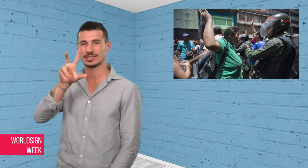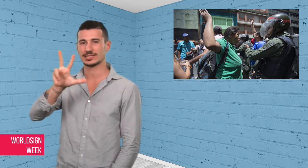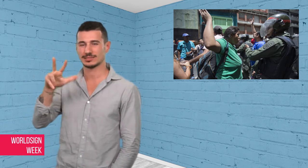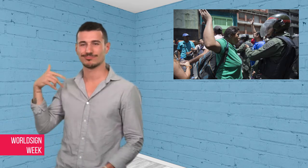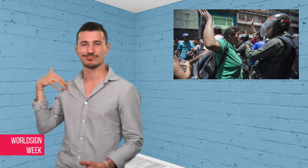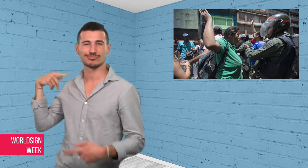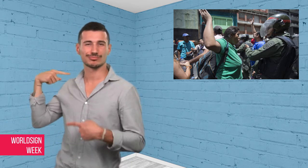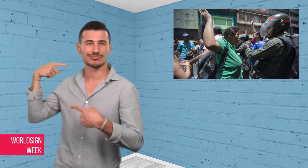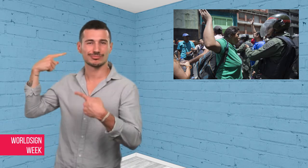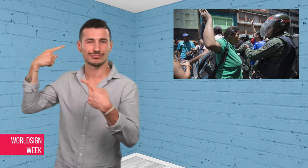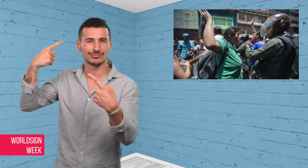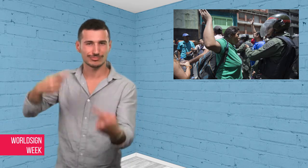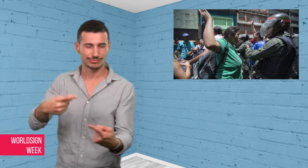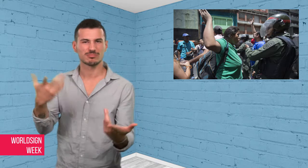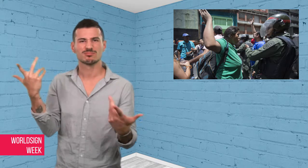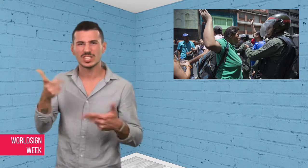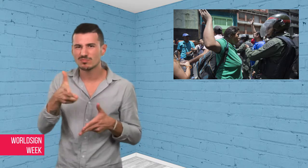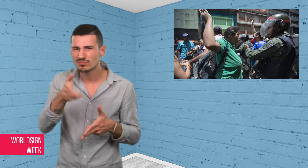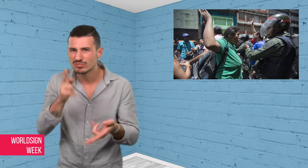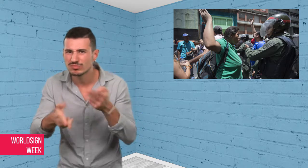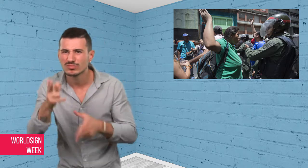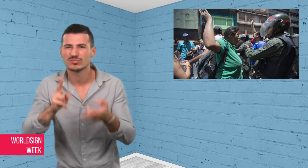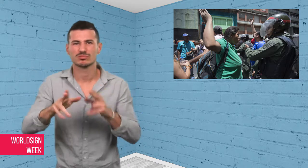hunger, and poverty increased.